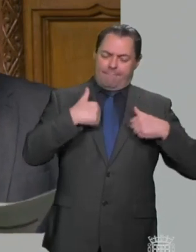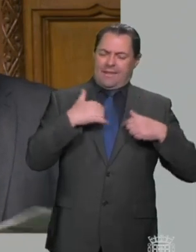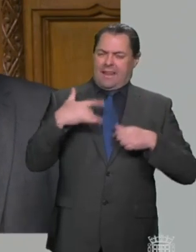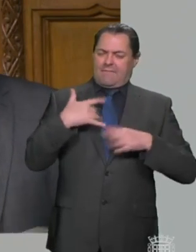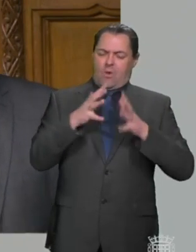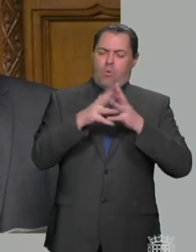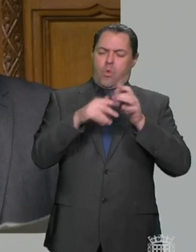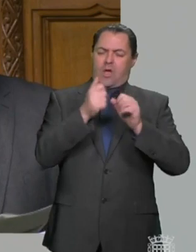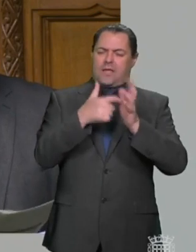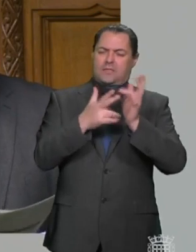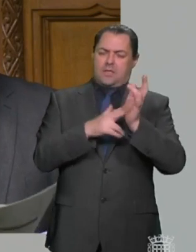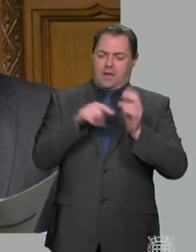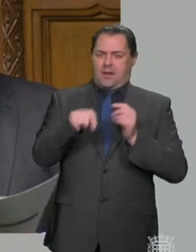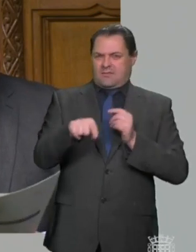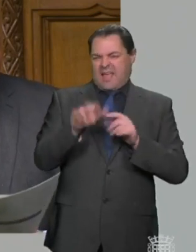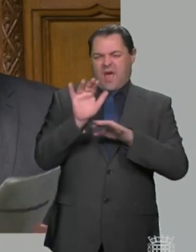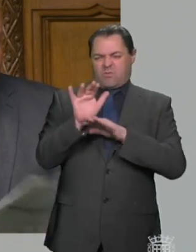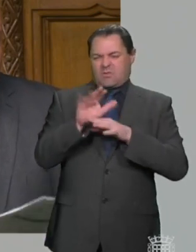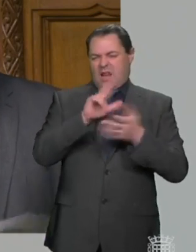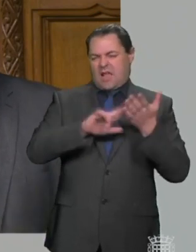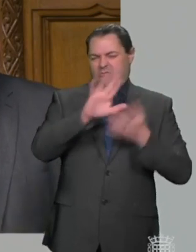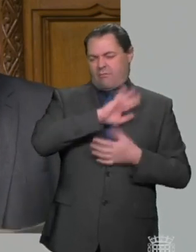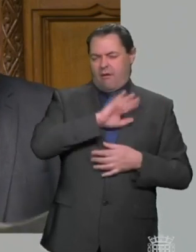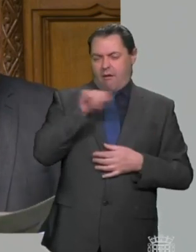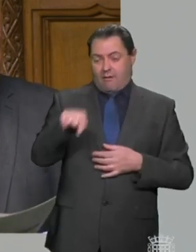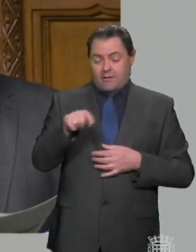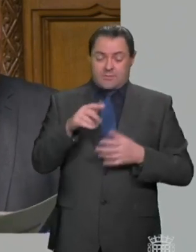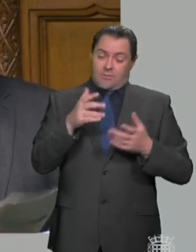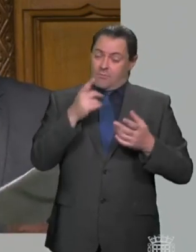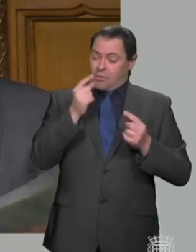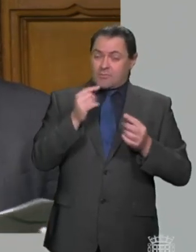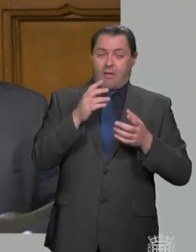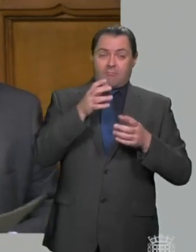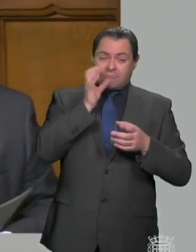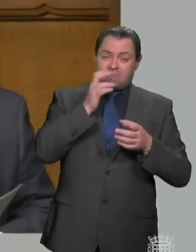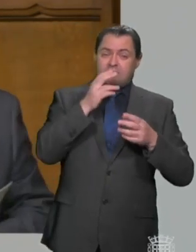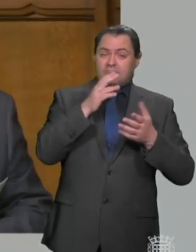real opportunity for the UK hospitality industry this year as people choose to holiday here,